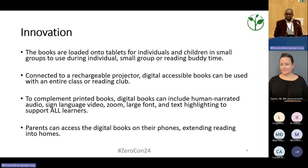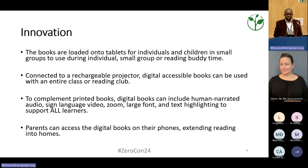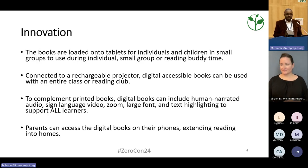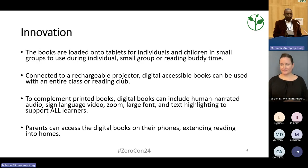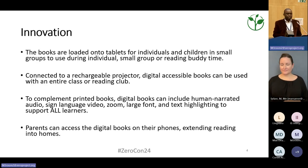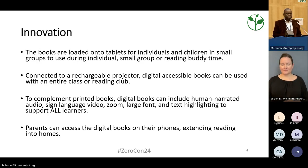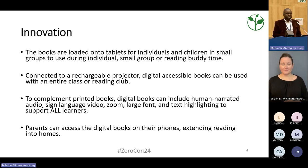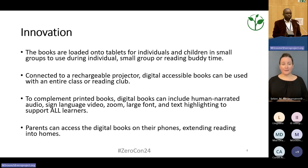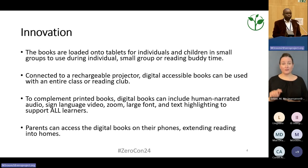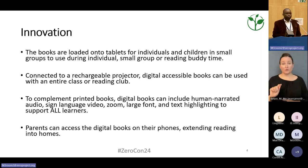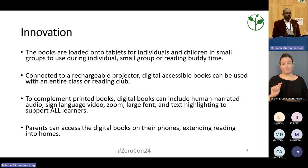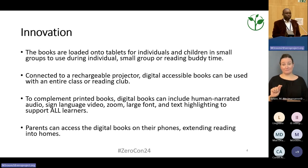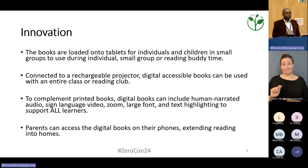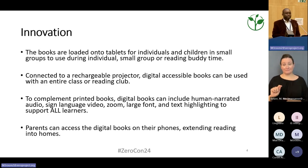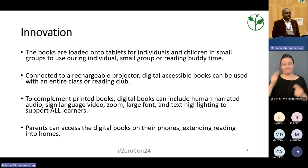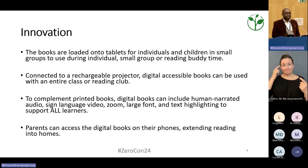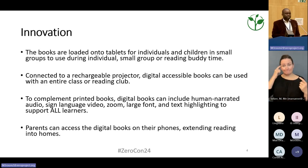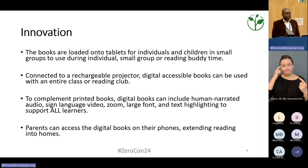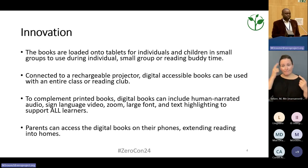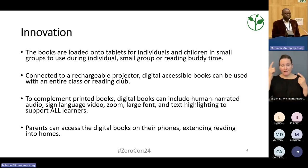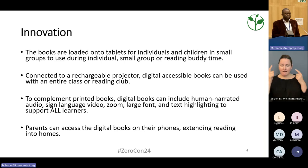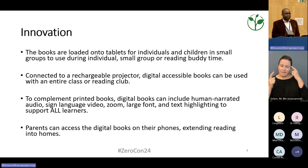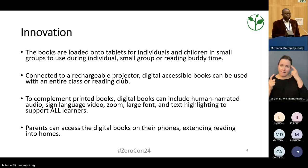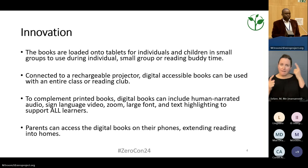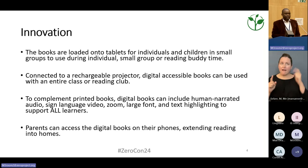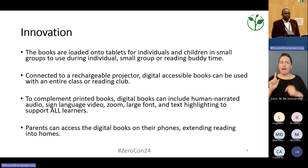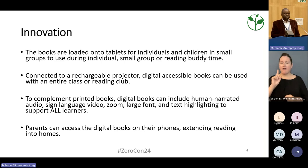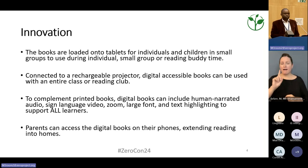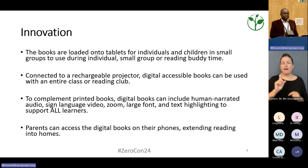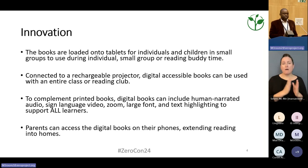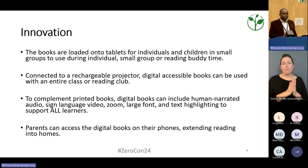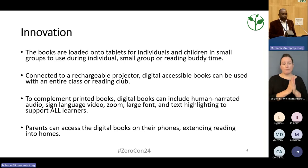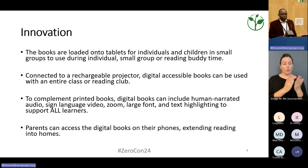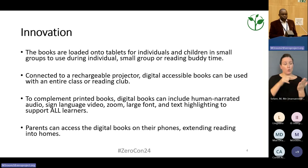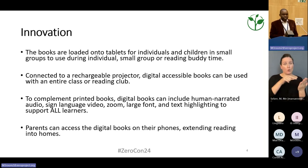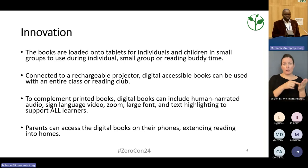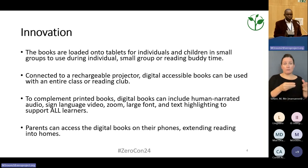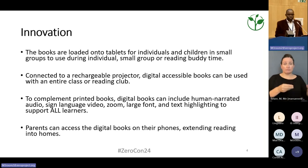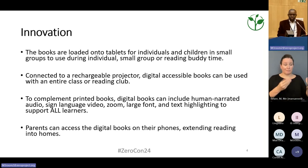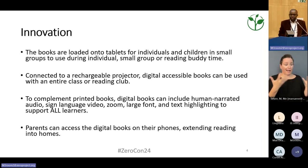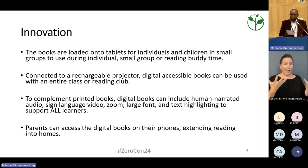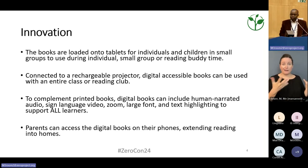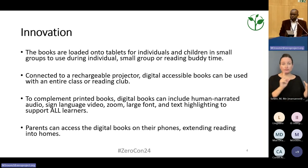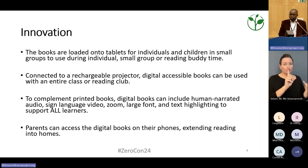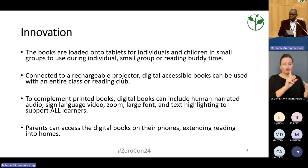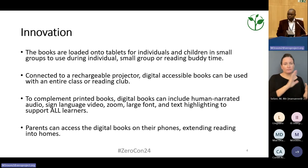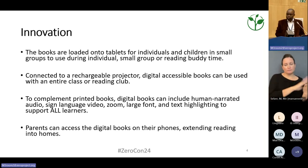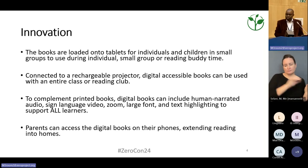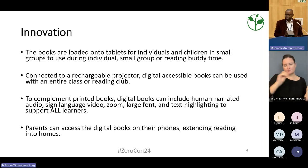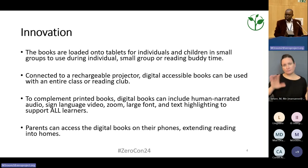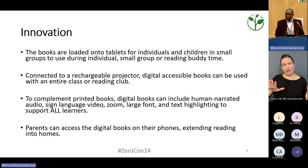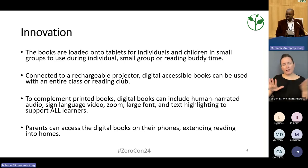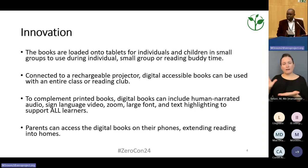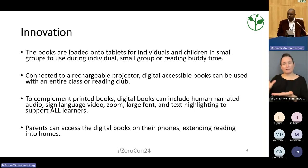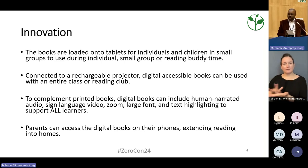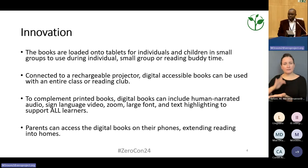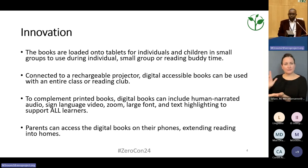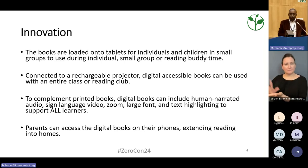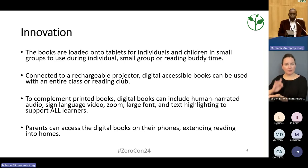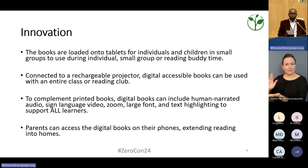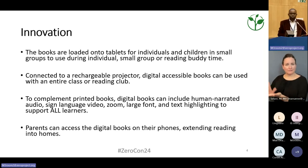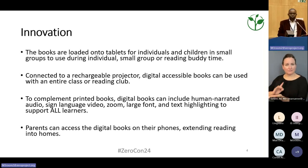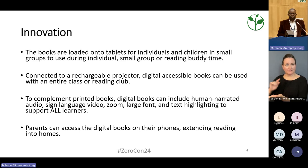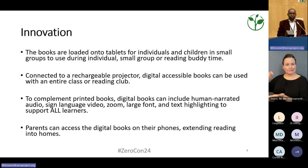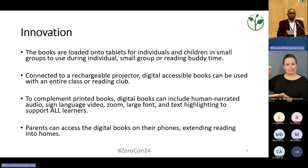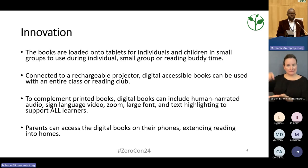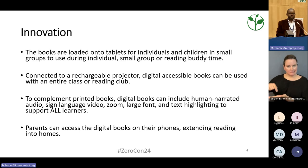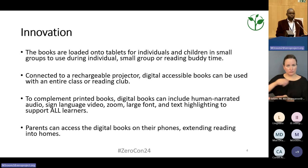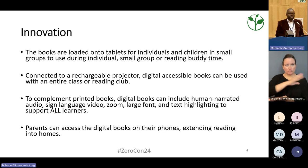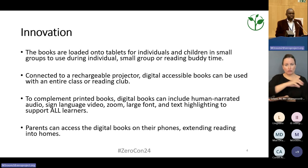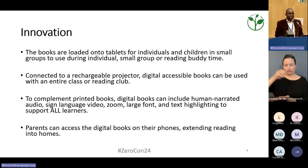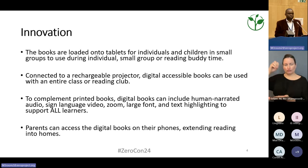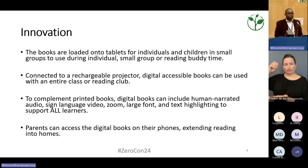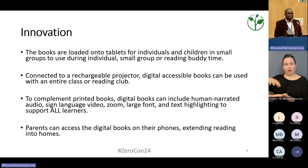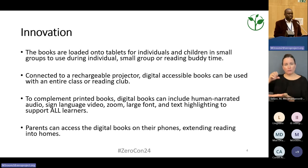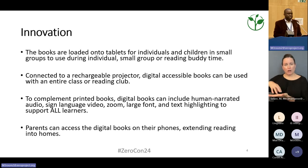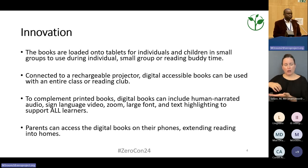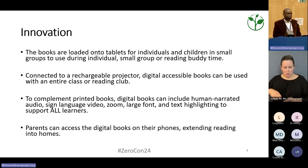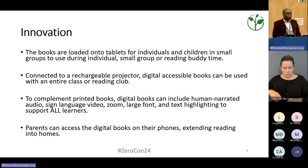that the digital books are loaded on tablets so children can use them, but also, these are small